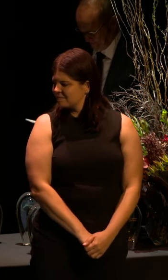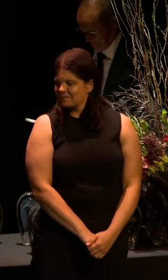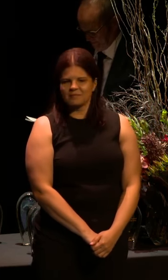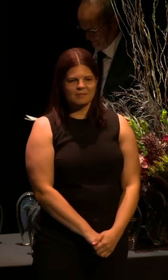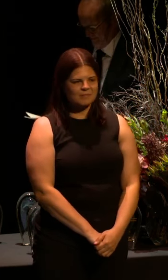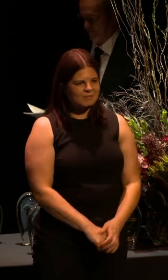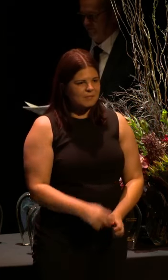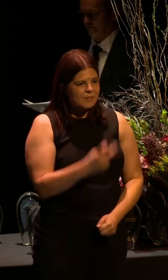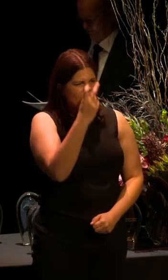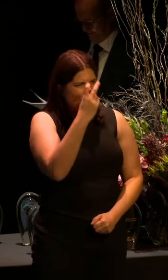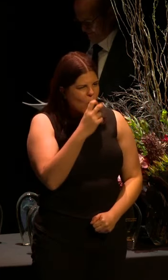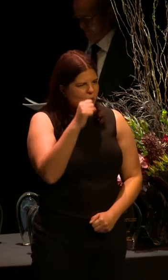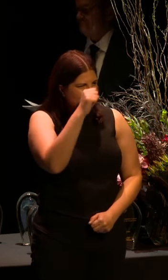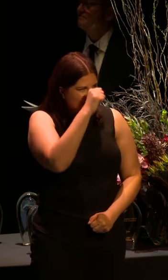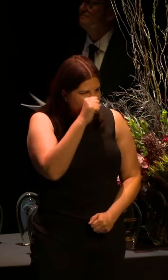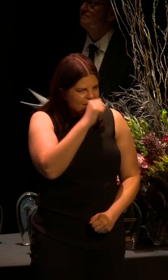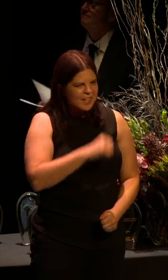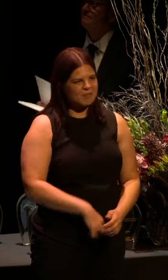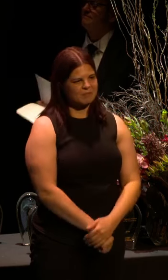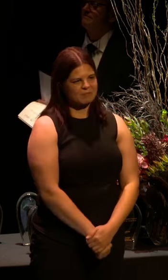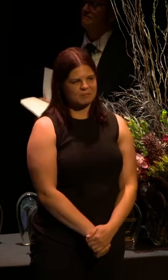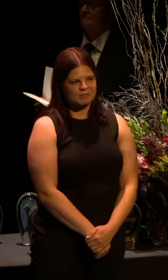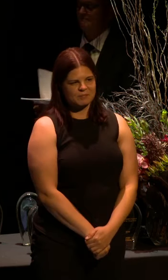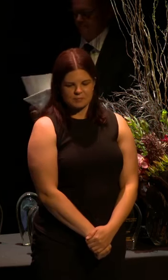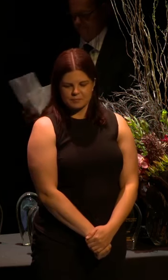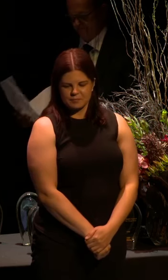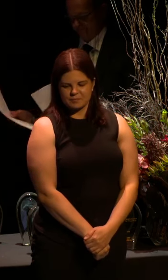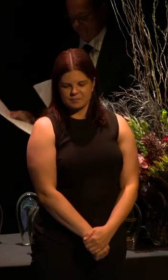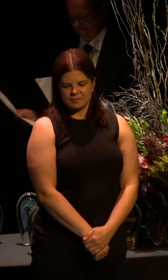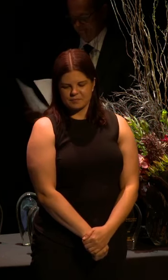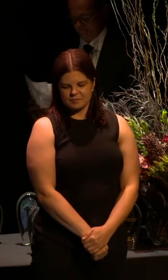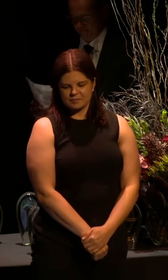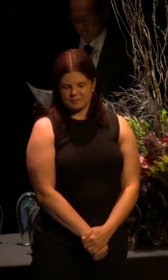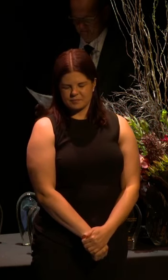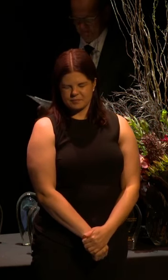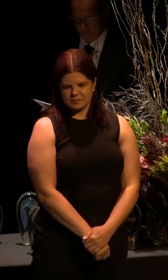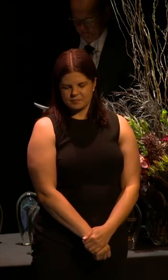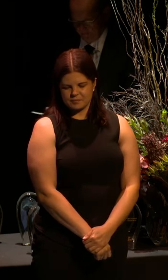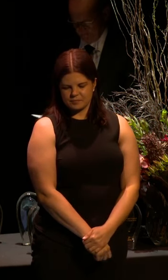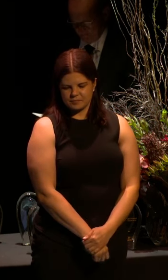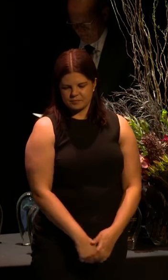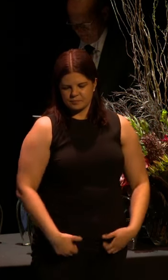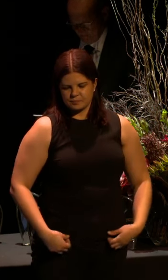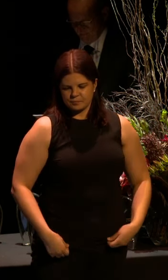Old Pig.